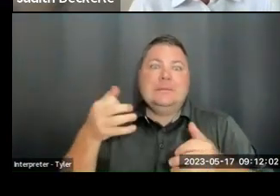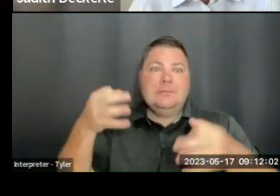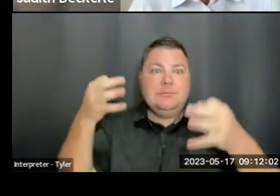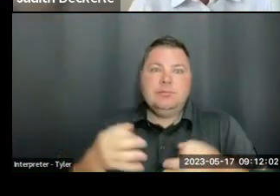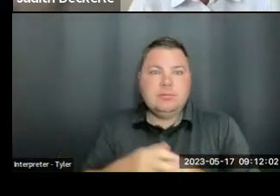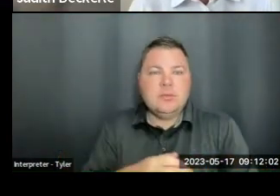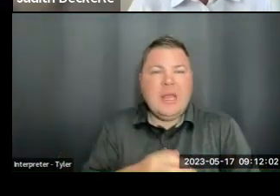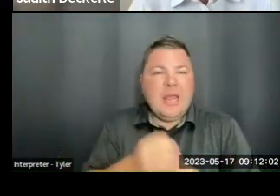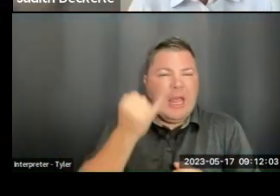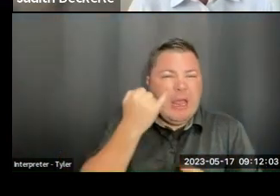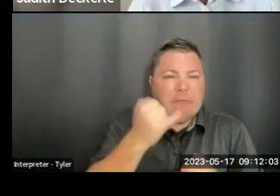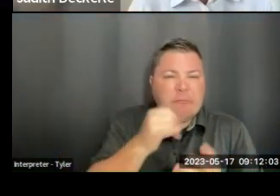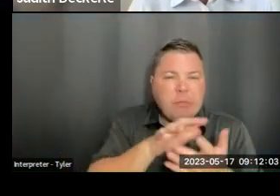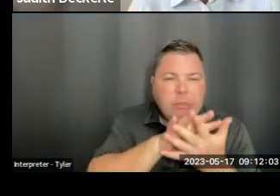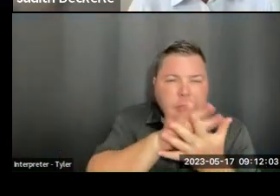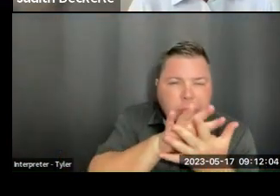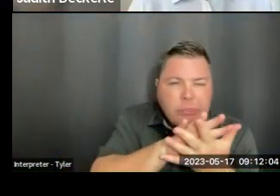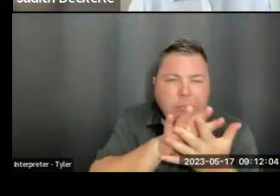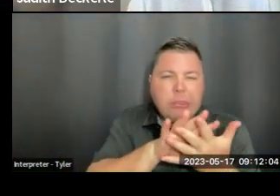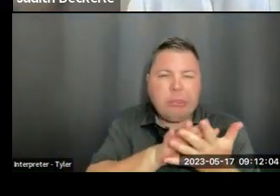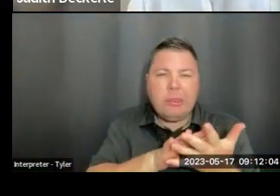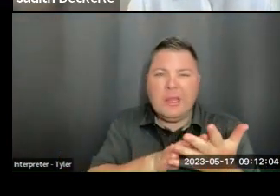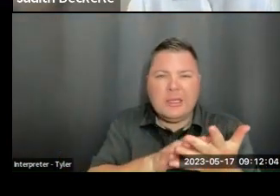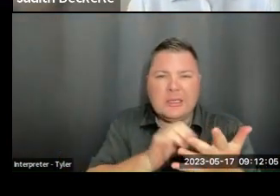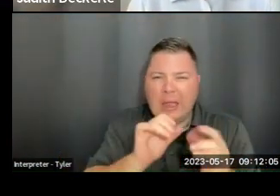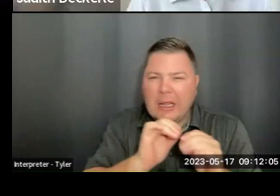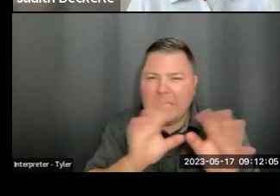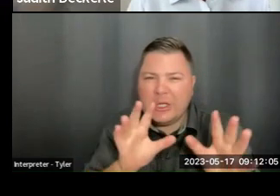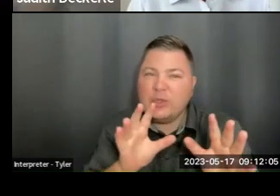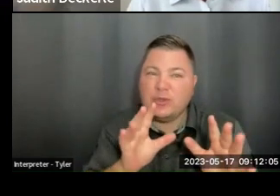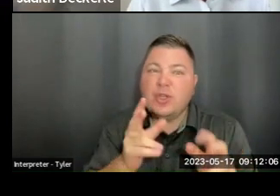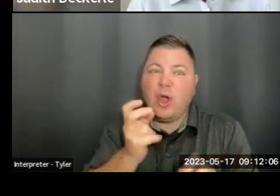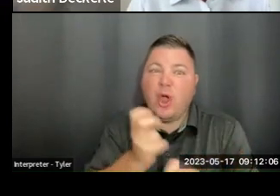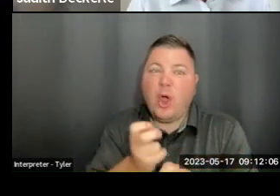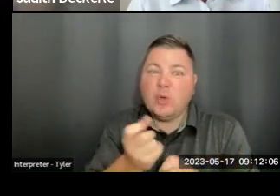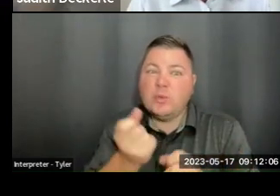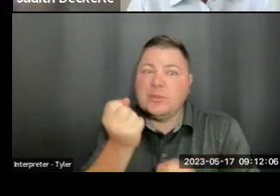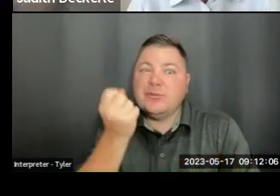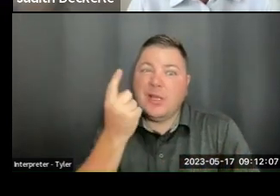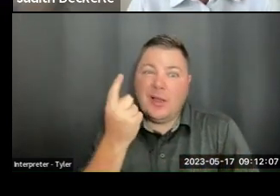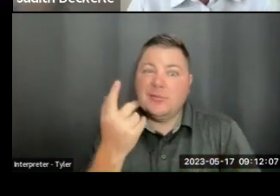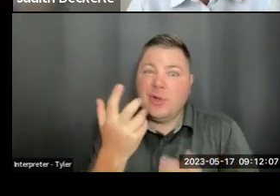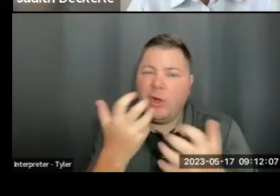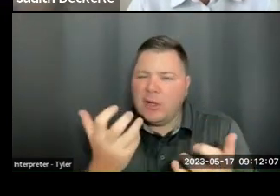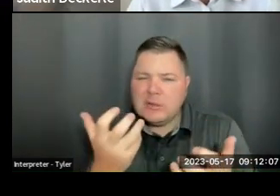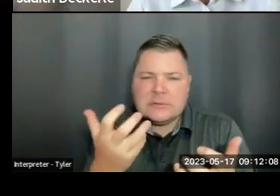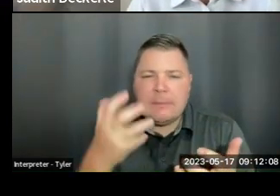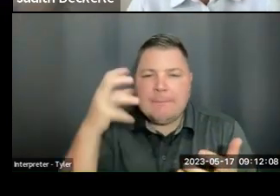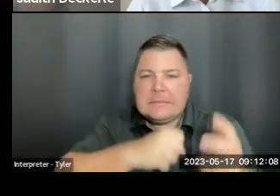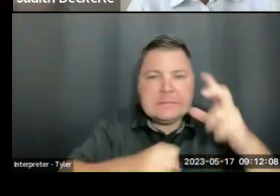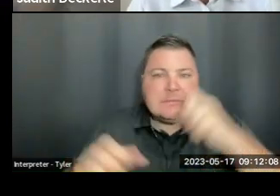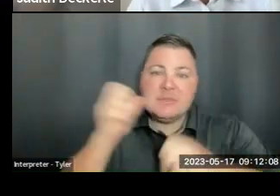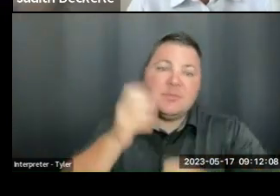audio. Poor audio quality keeps your message from reaching your audience.